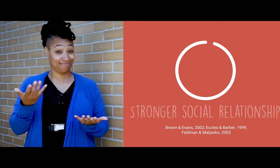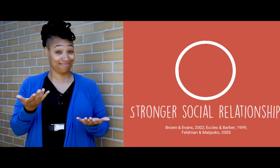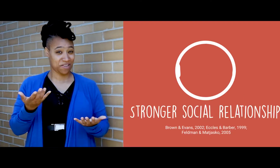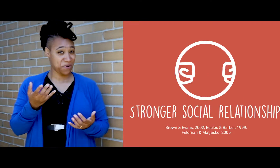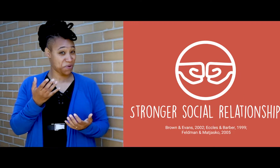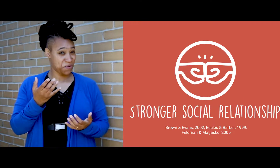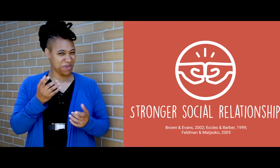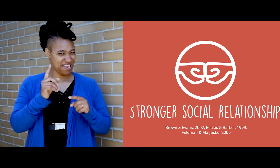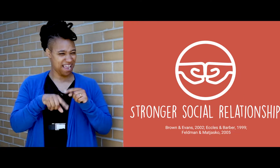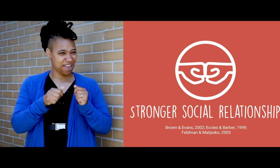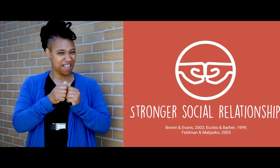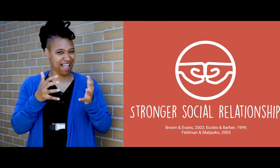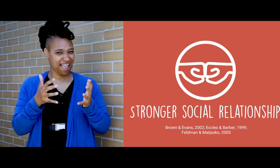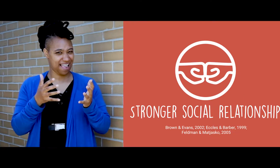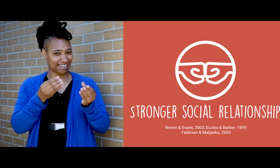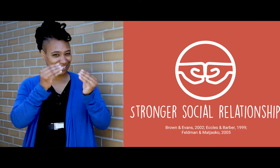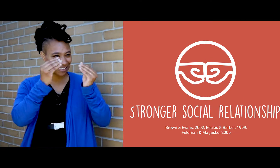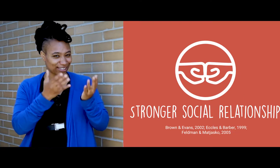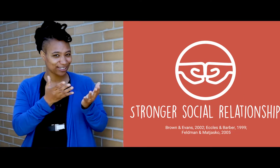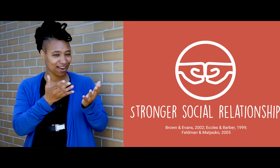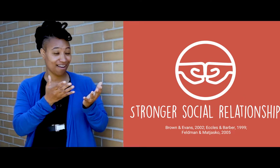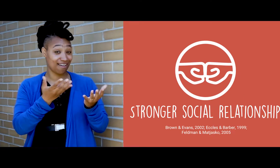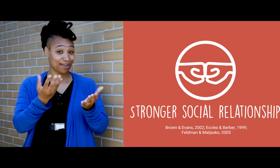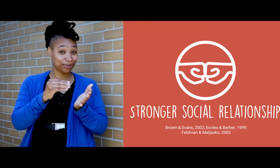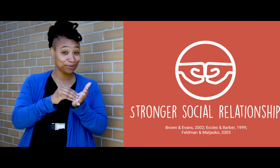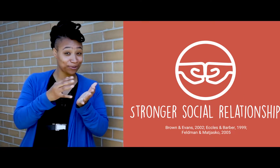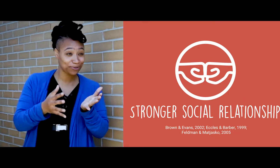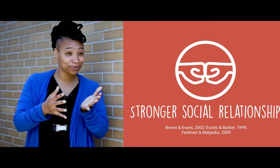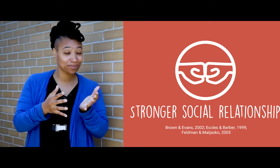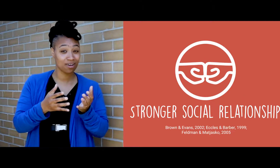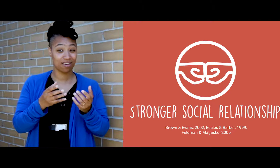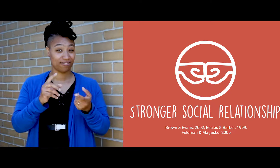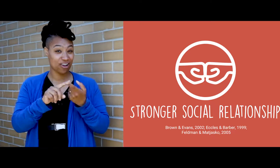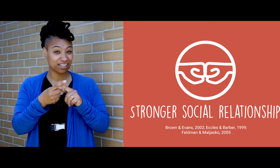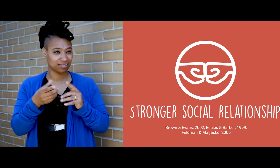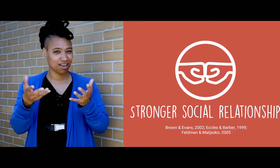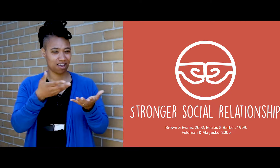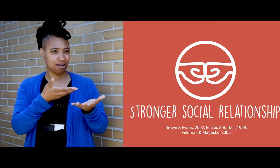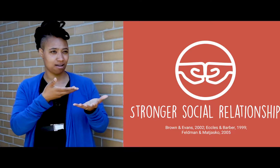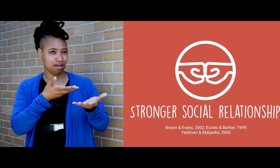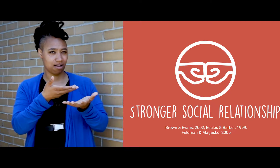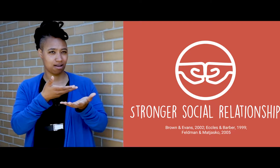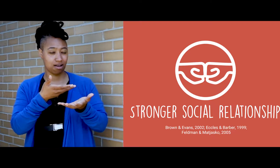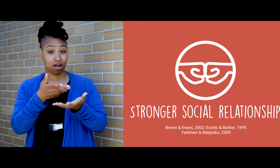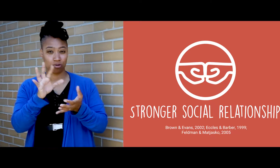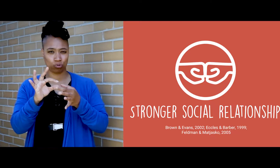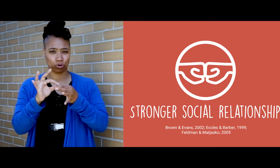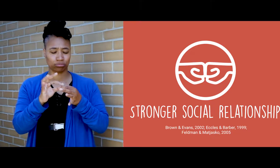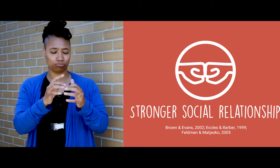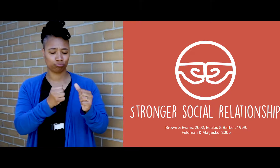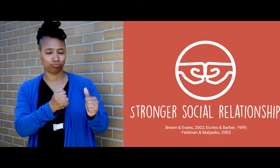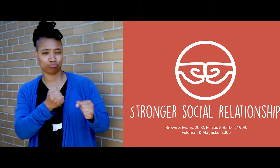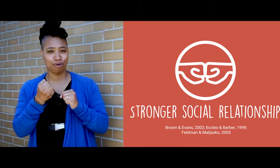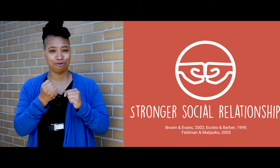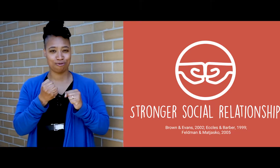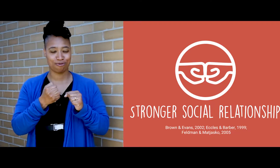without teachers, students, and friends. Those relationships are strengthened, too.